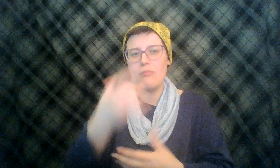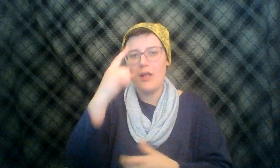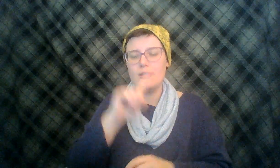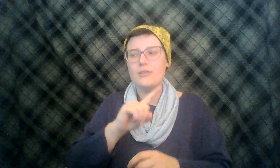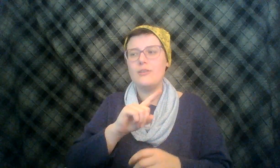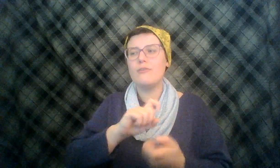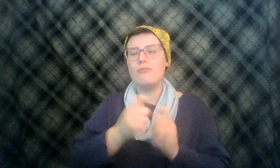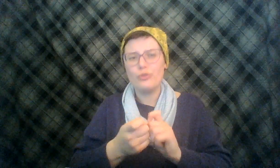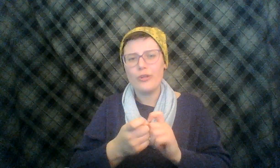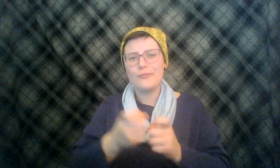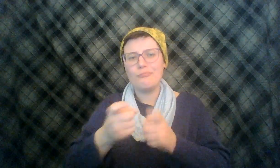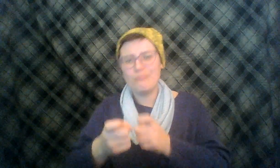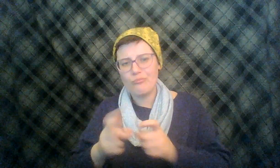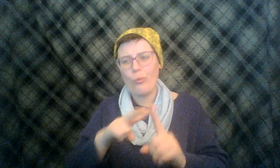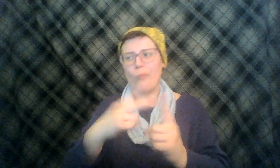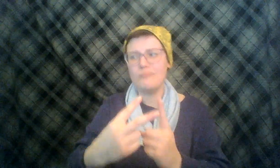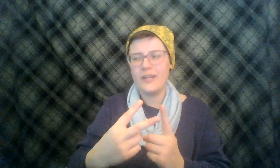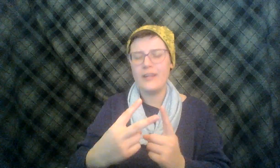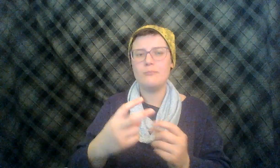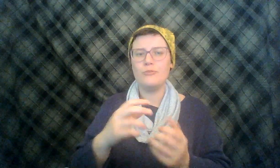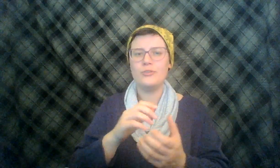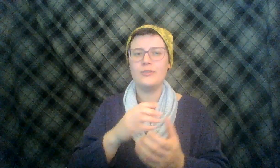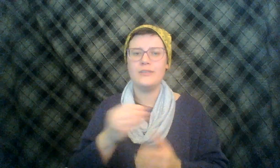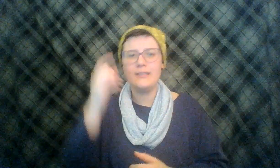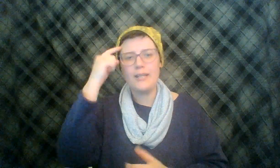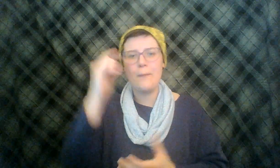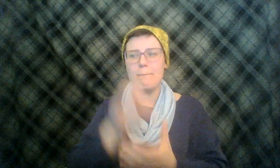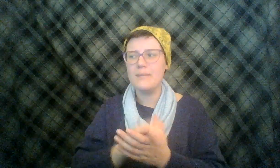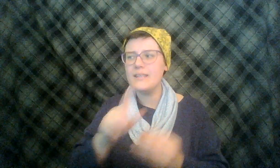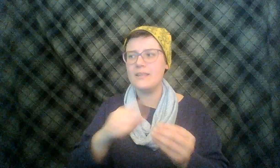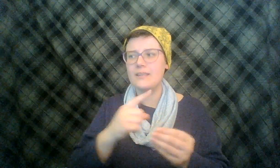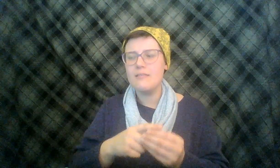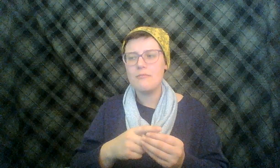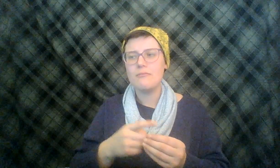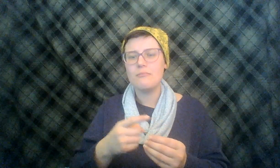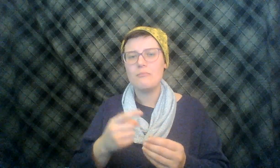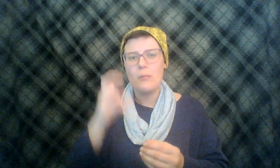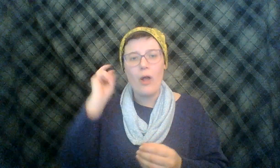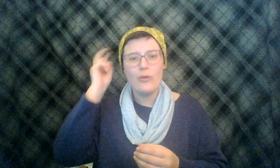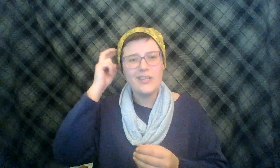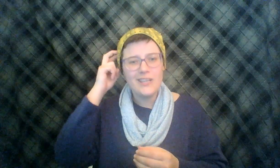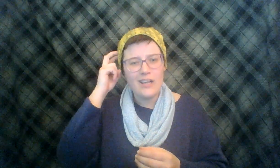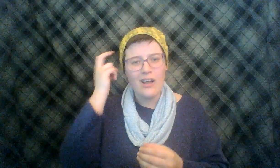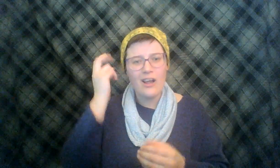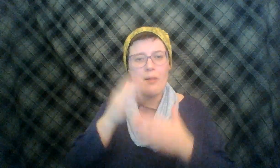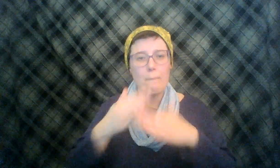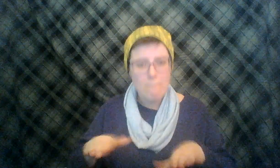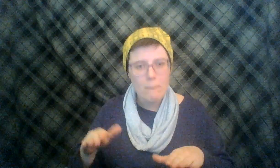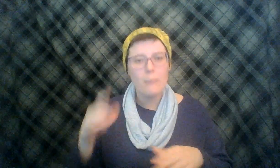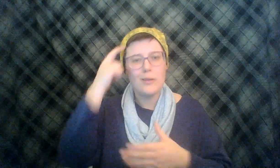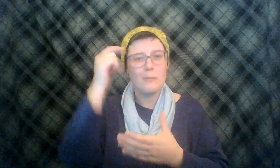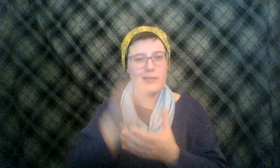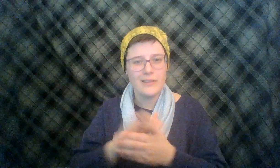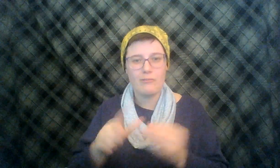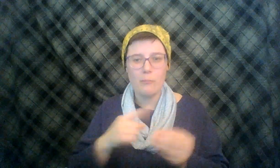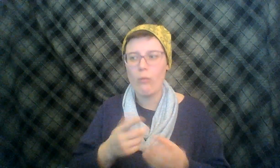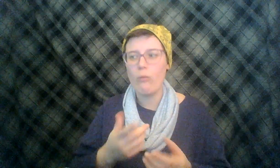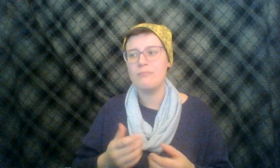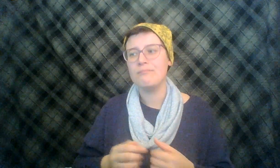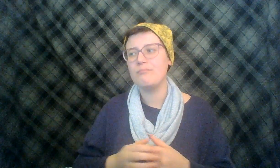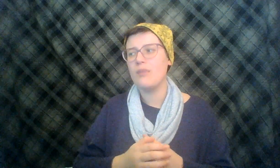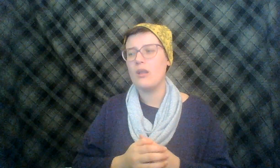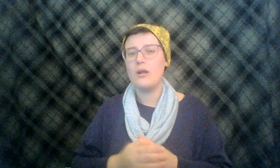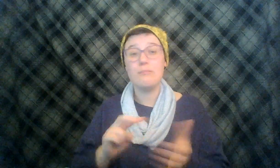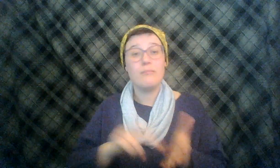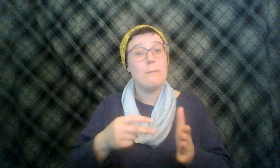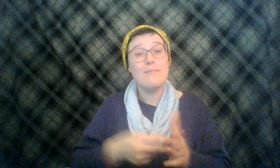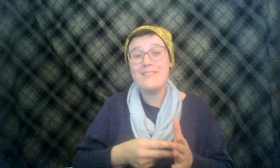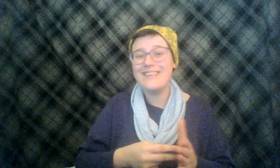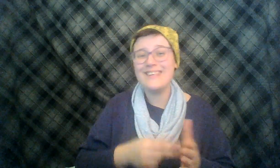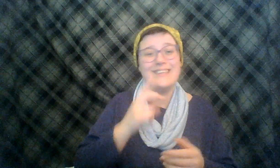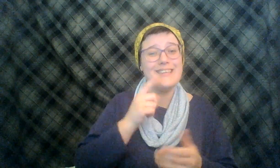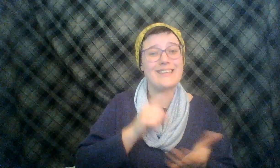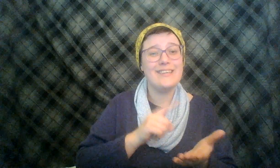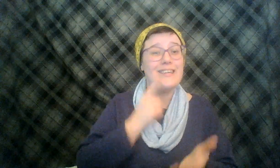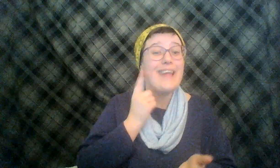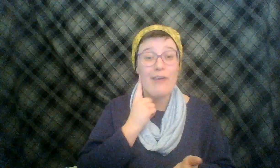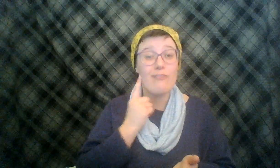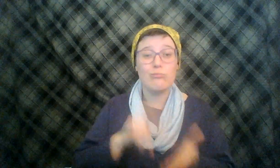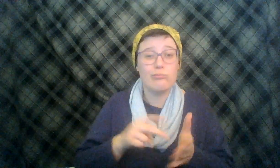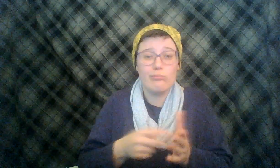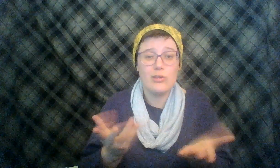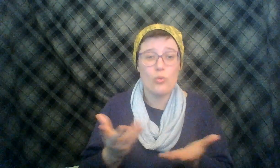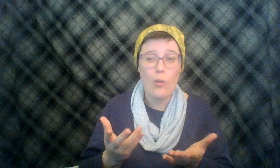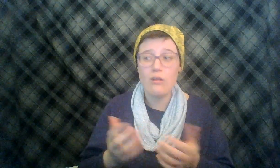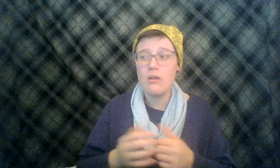to shape the perceptions and beliefs of the general public about deafness itself.